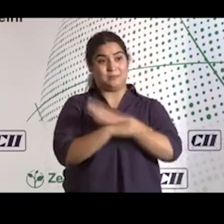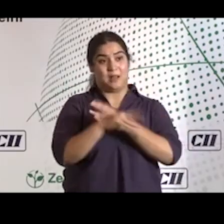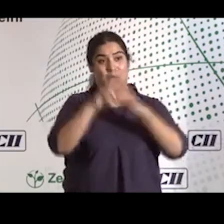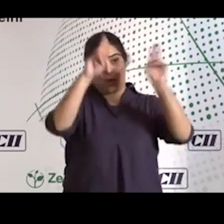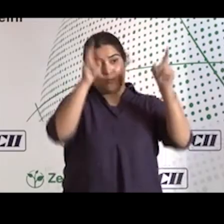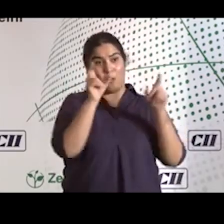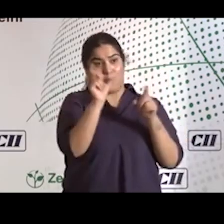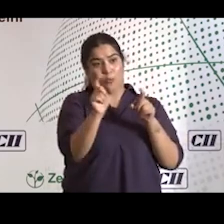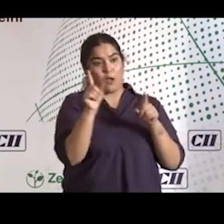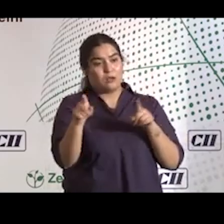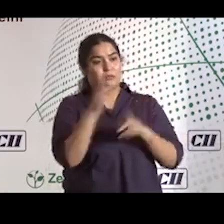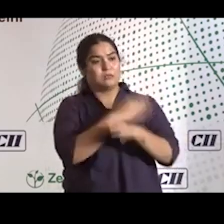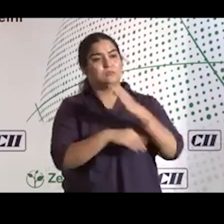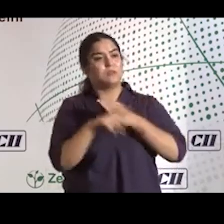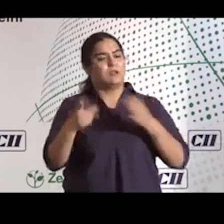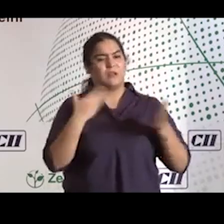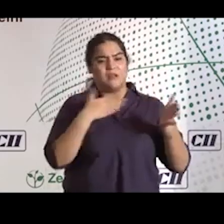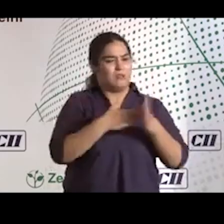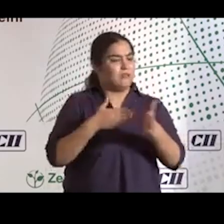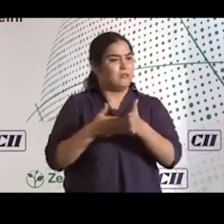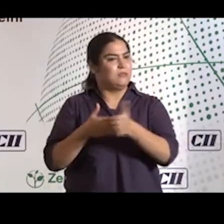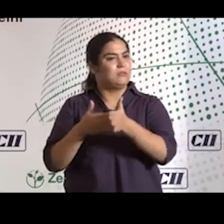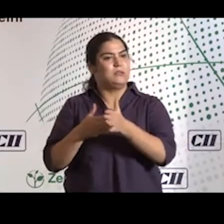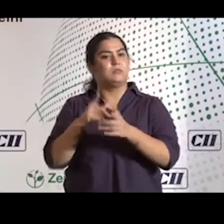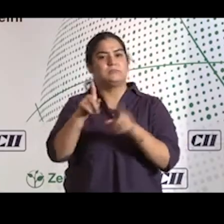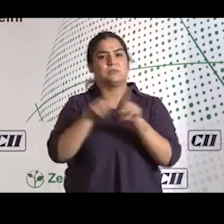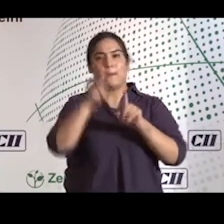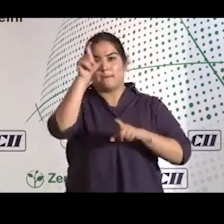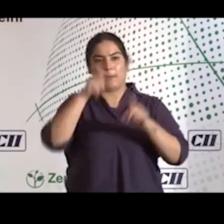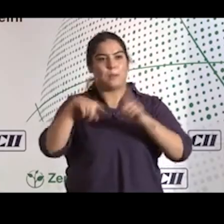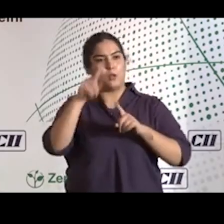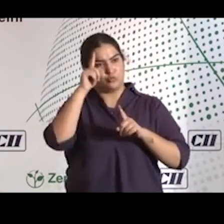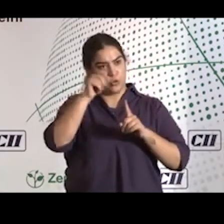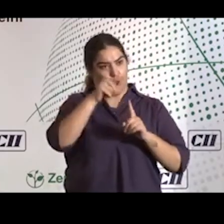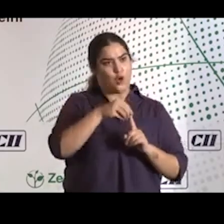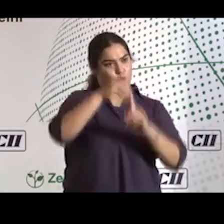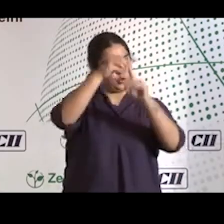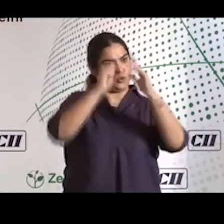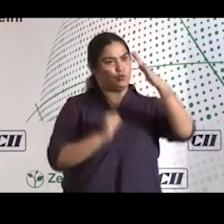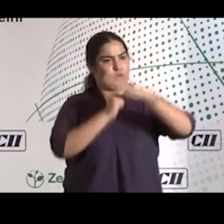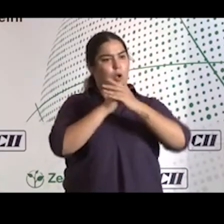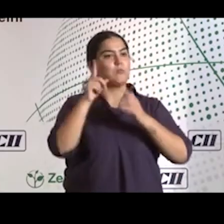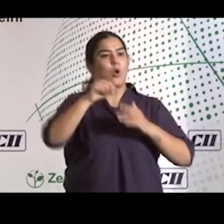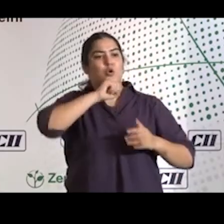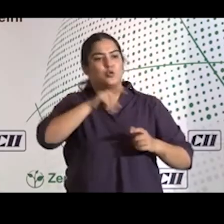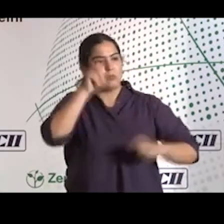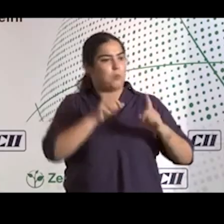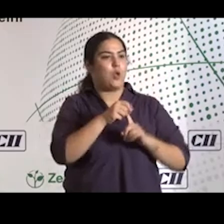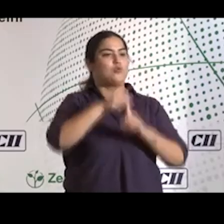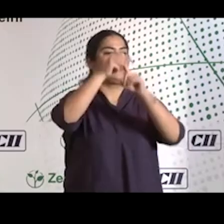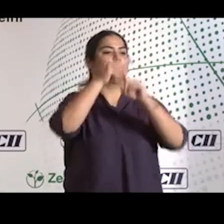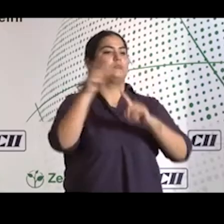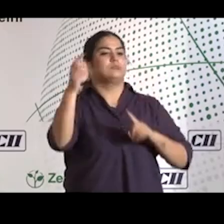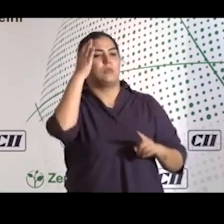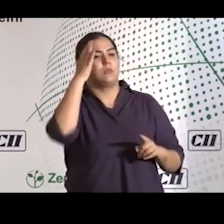faced by the sector is not a high priority for the youth of our country